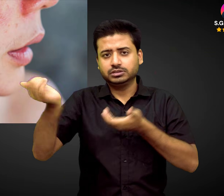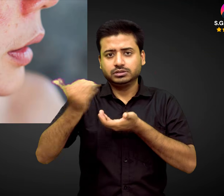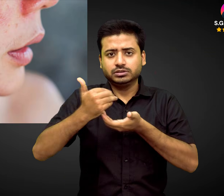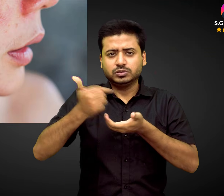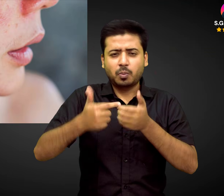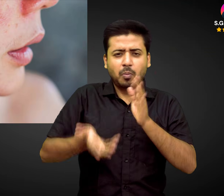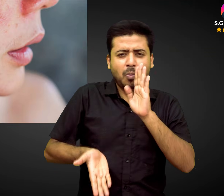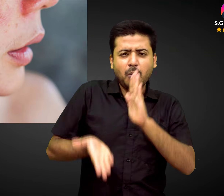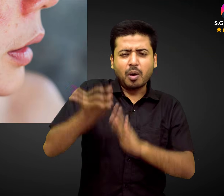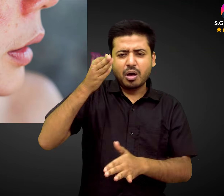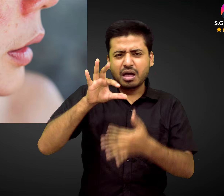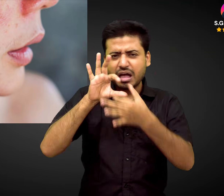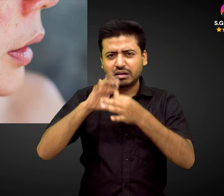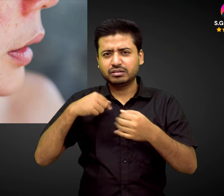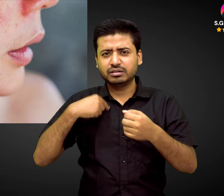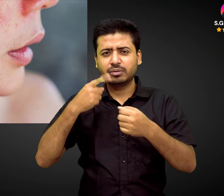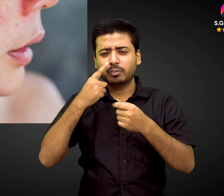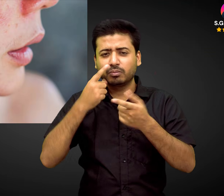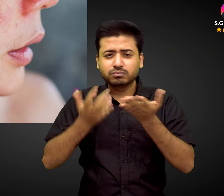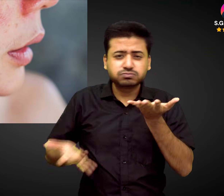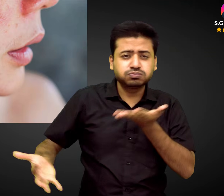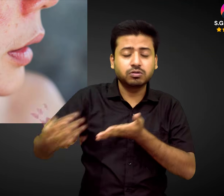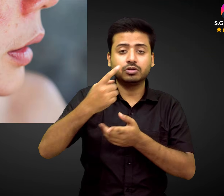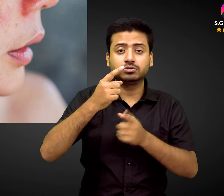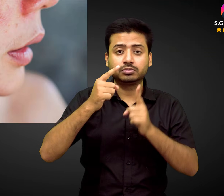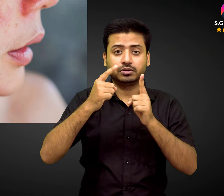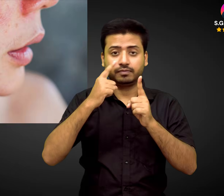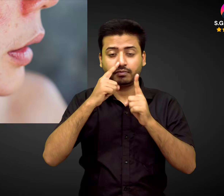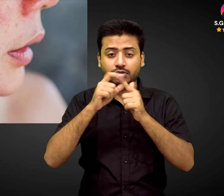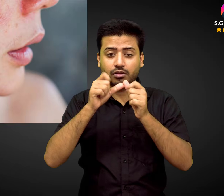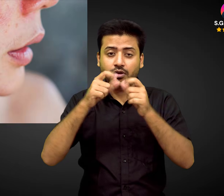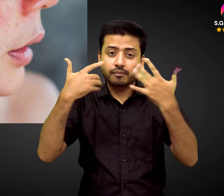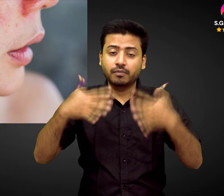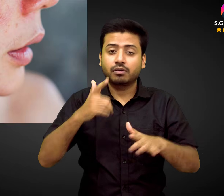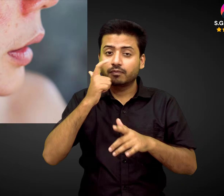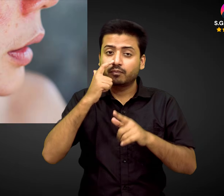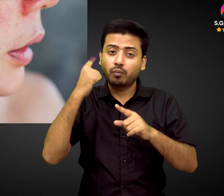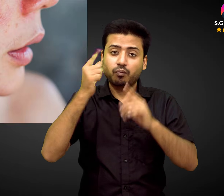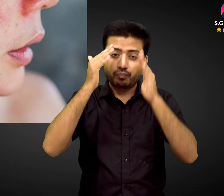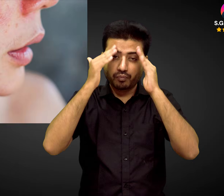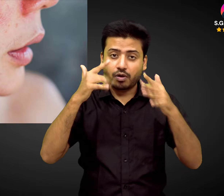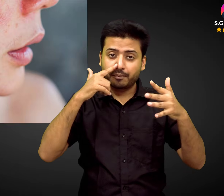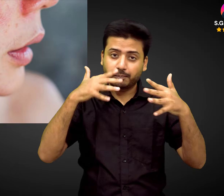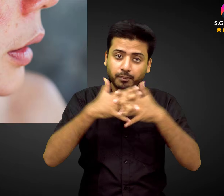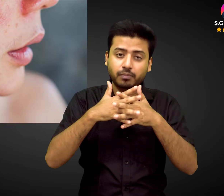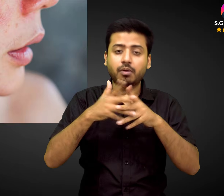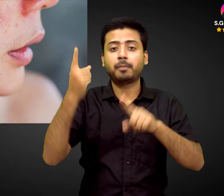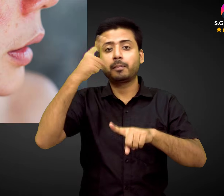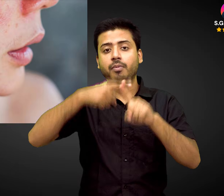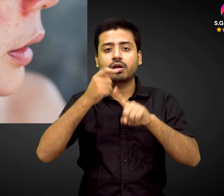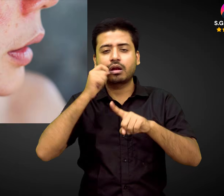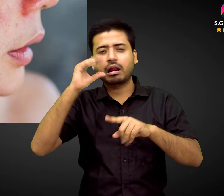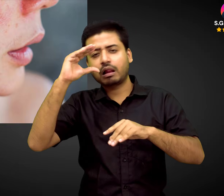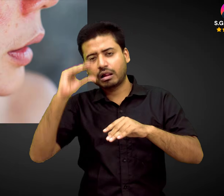expensive serums, chemical exfoliants, and complex formulations. However, some of the most profound